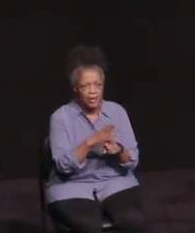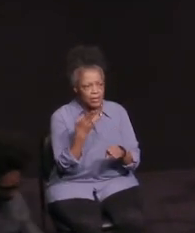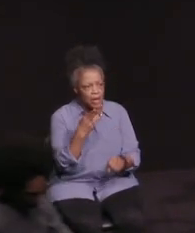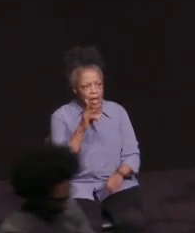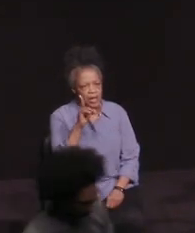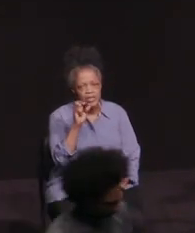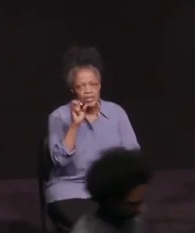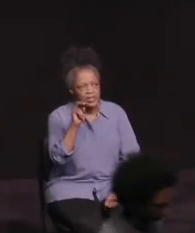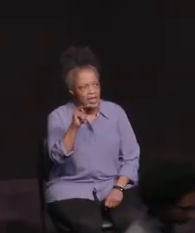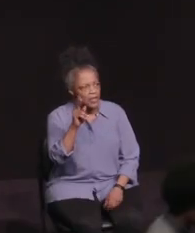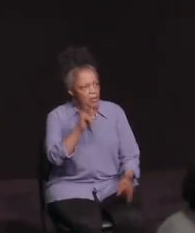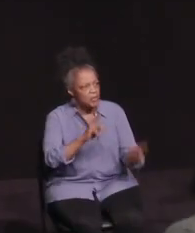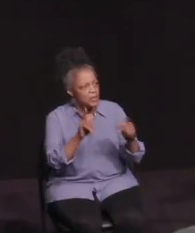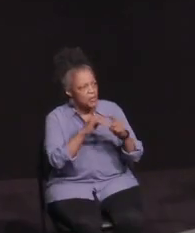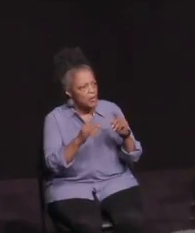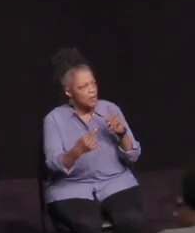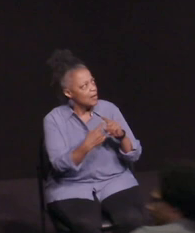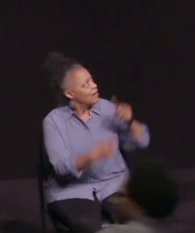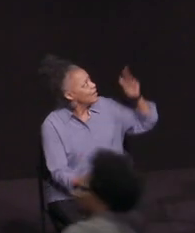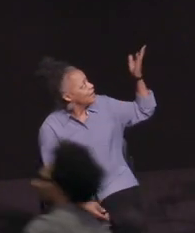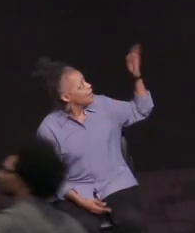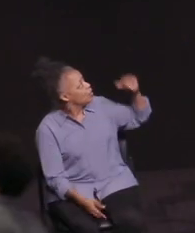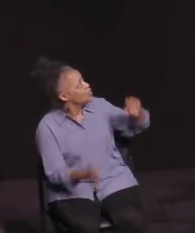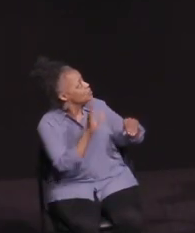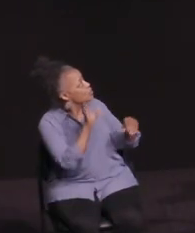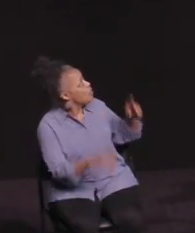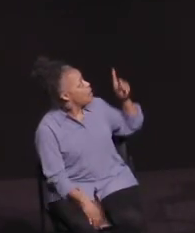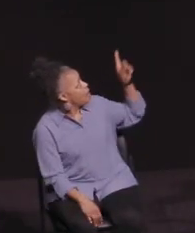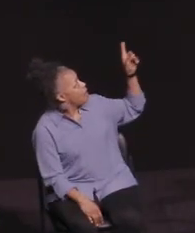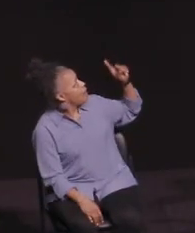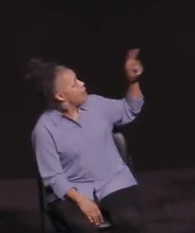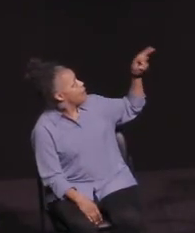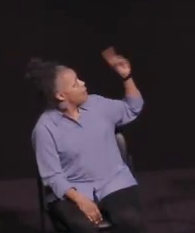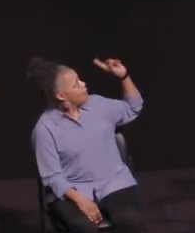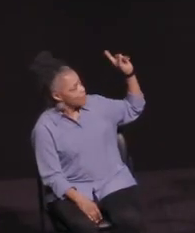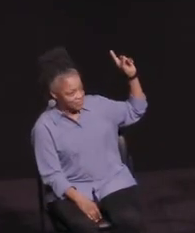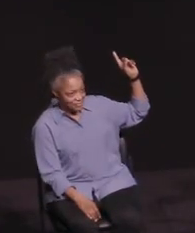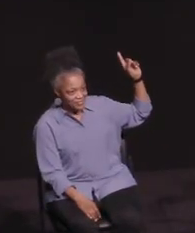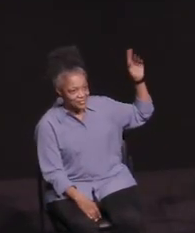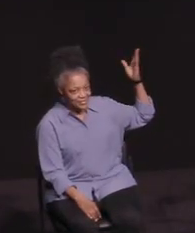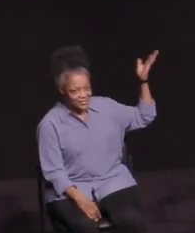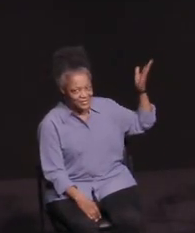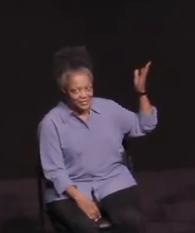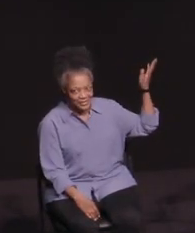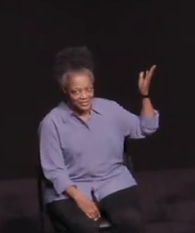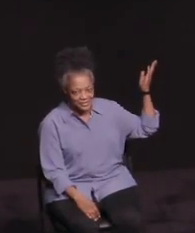with us on-screen on Zoom. Great. Wonderful. Thank you.